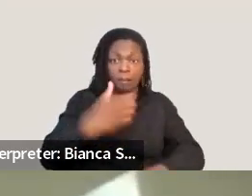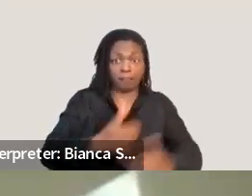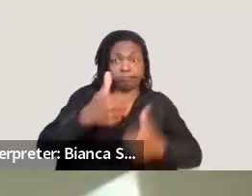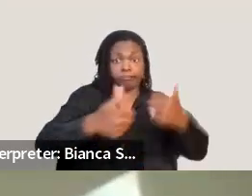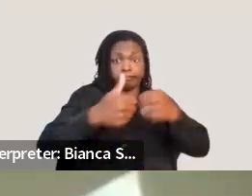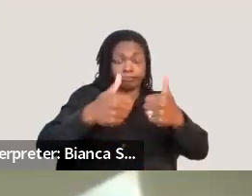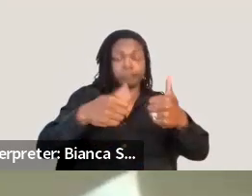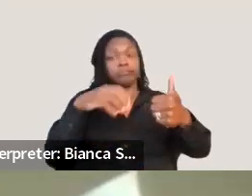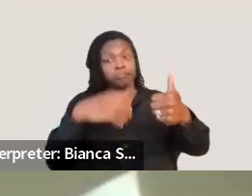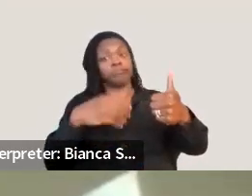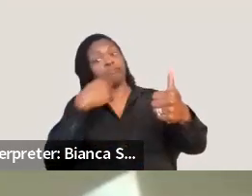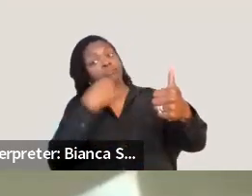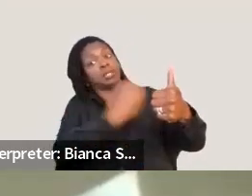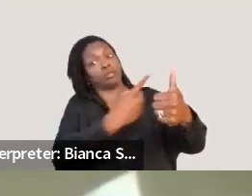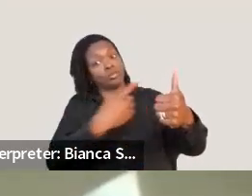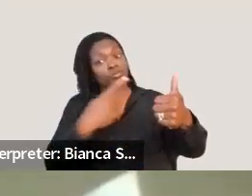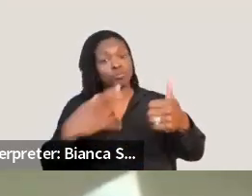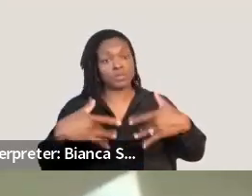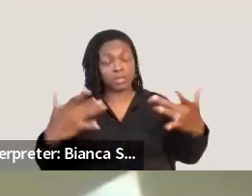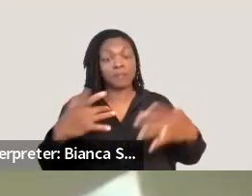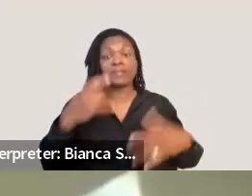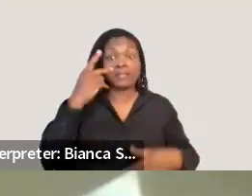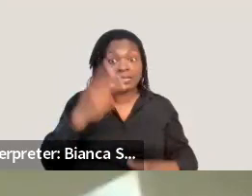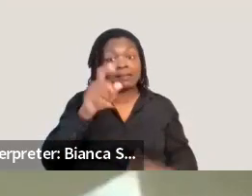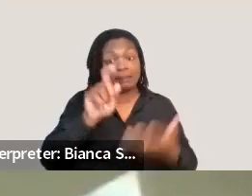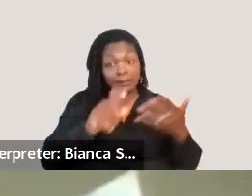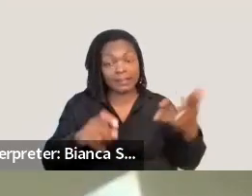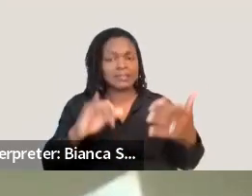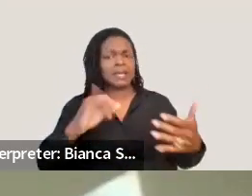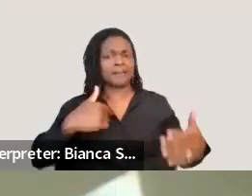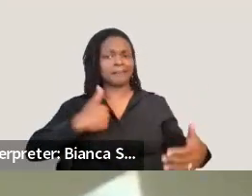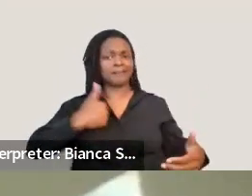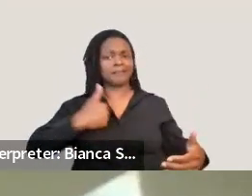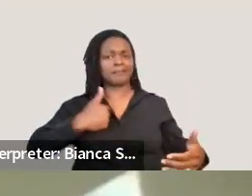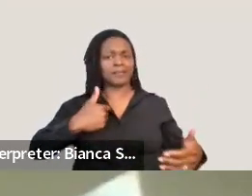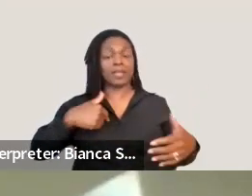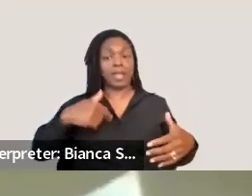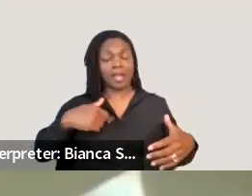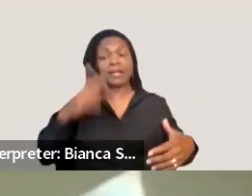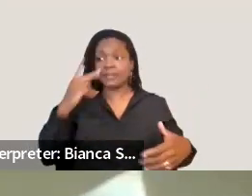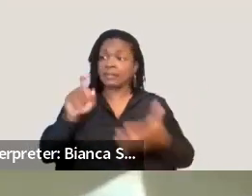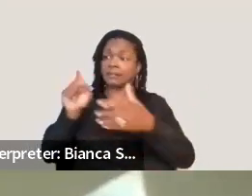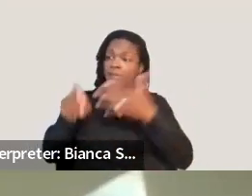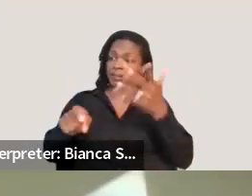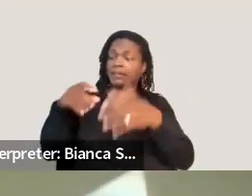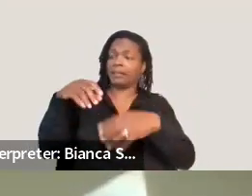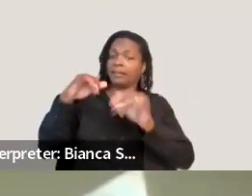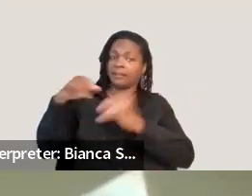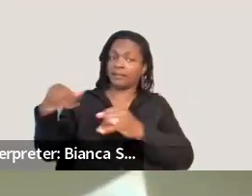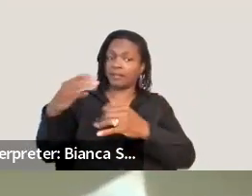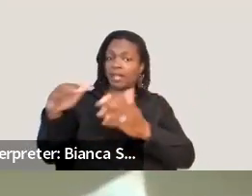Such as myself. I speak about individuals with disabilities and our limited access. To behavioral mental health services.